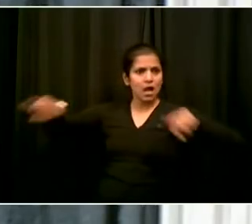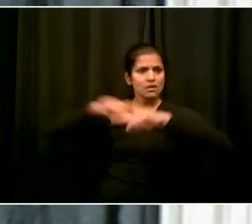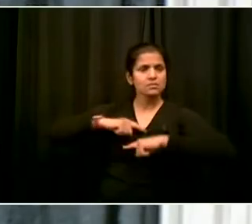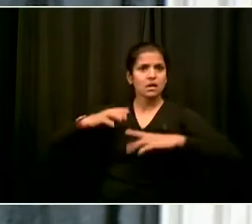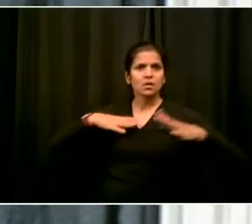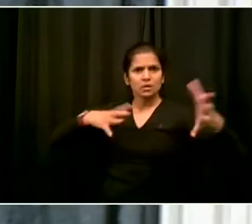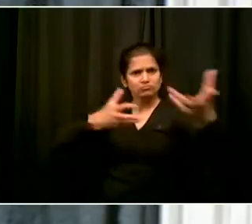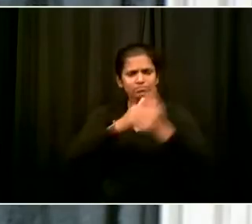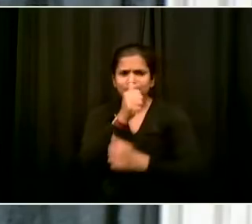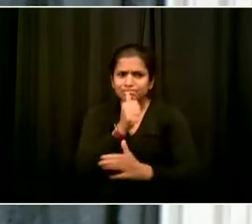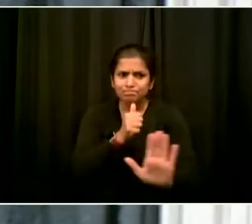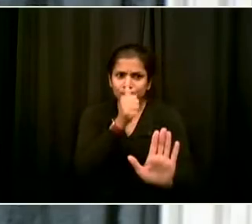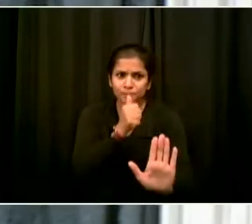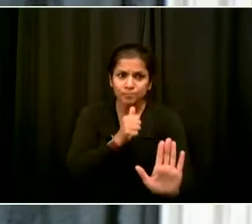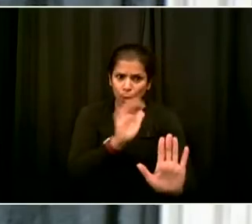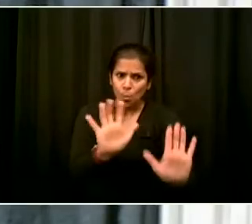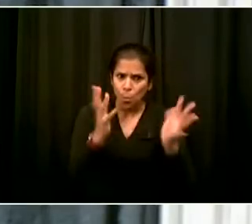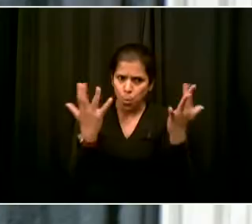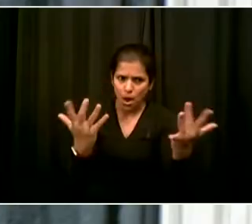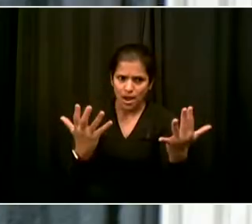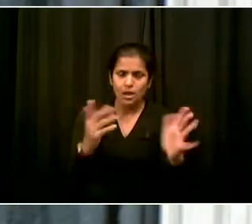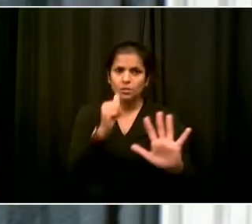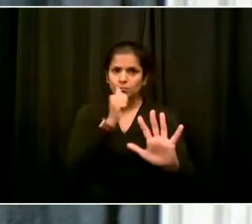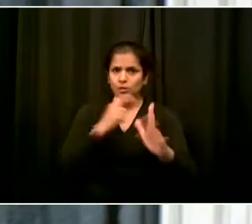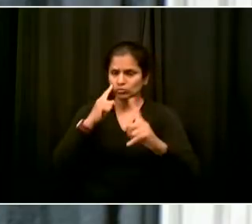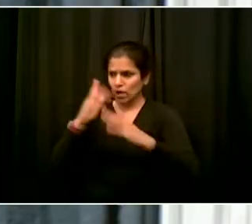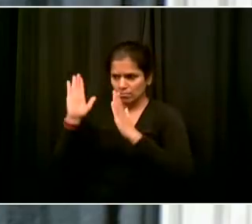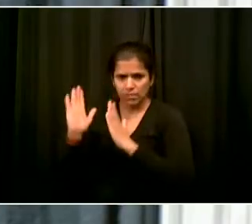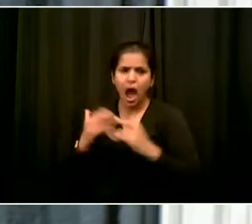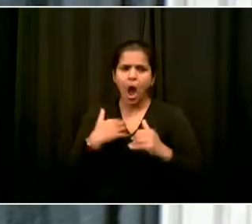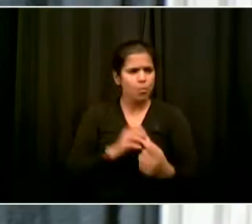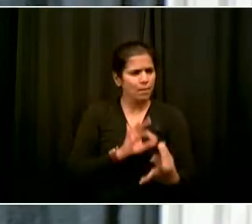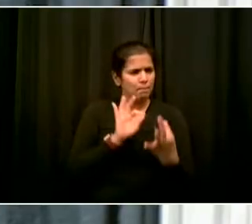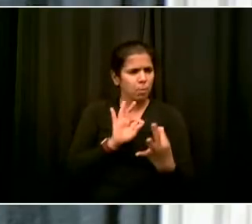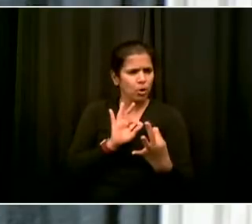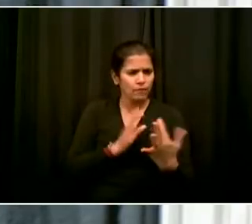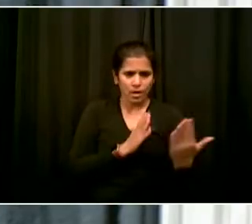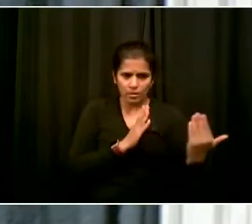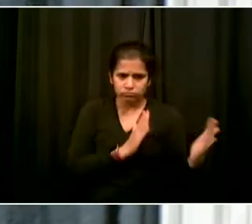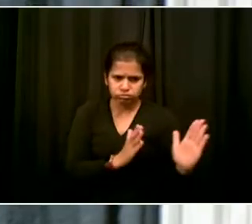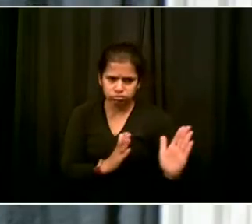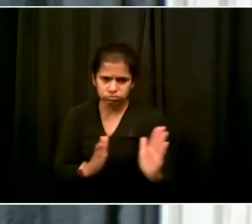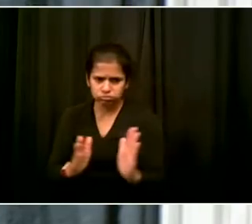INVENTORY. SO WE WILL ALSO BE WORKING CLOSELY WITH OUR PARTNERS,